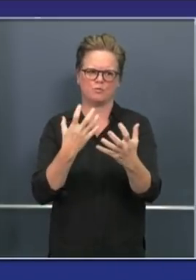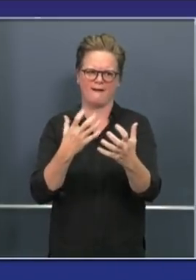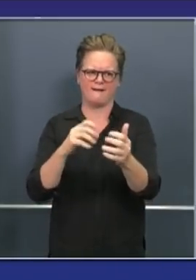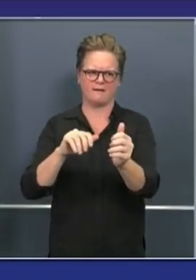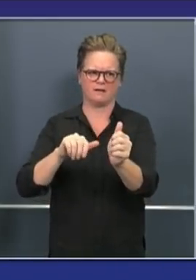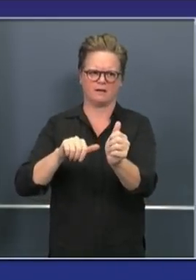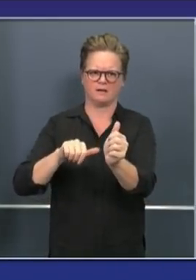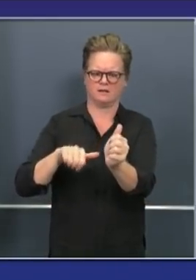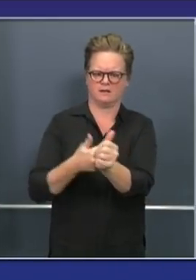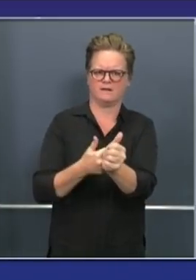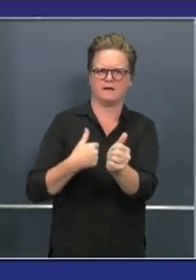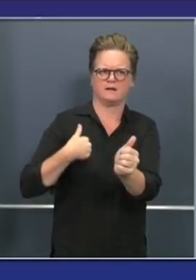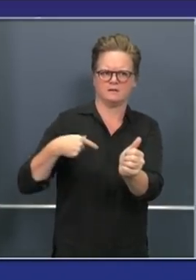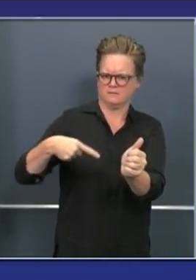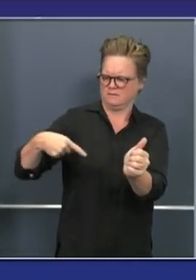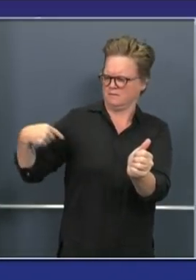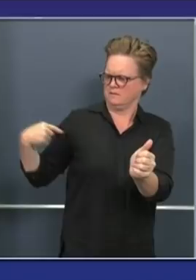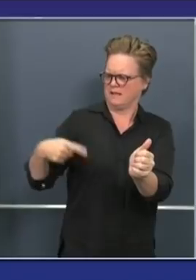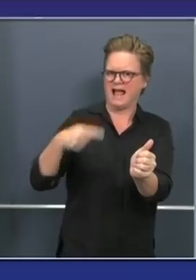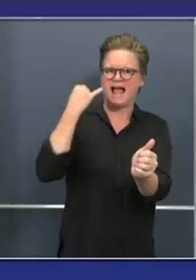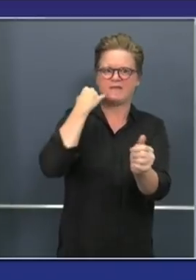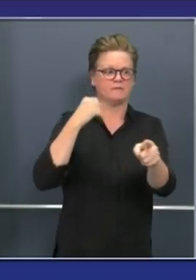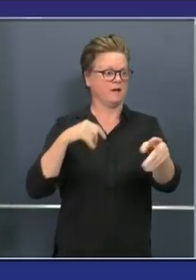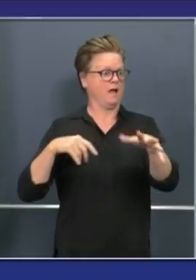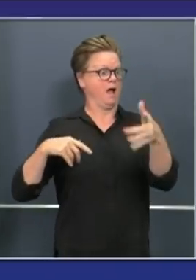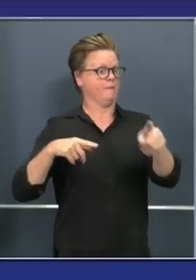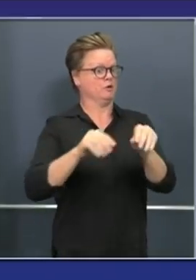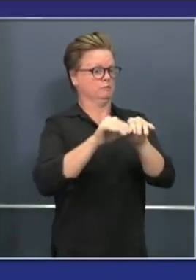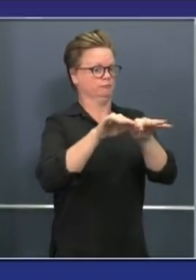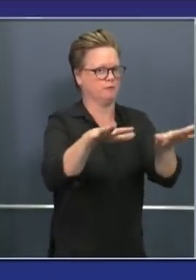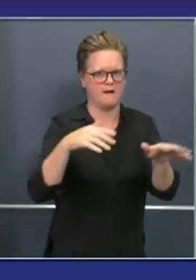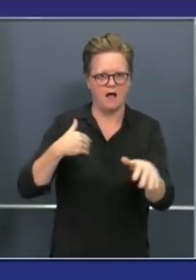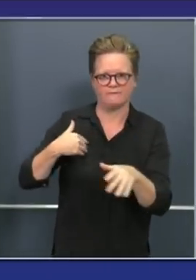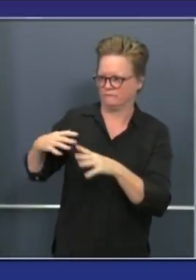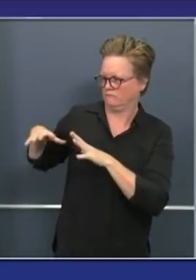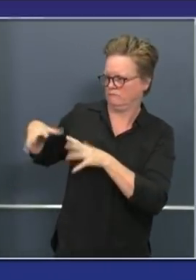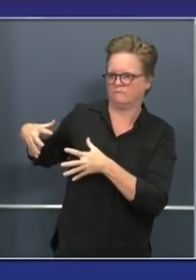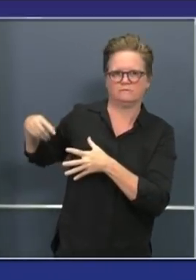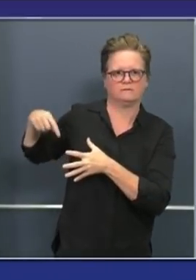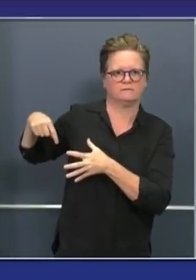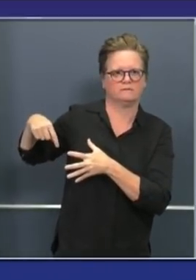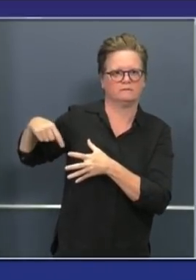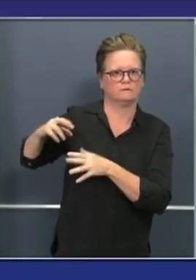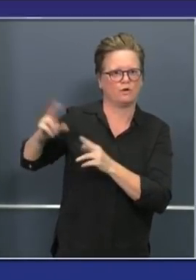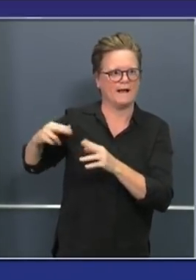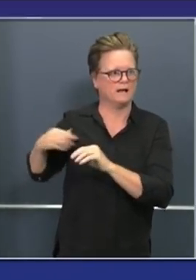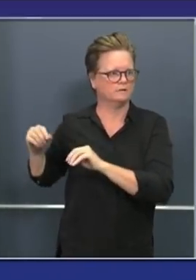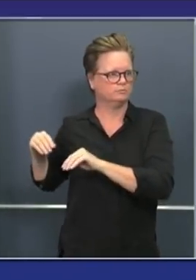REINFORCED ENOUGH. WE TALKED ABOUT OUR NEED TO BUILD SURGE CAPACITY IN OUR HOSPITAL SYSTEM.